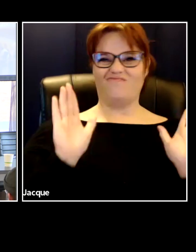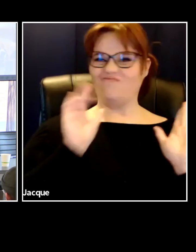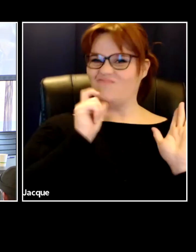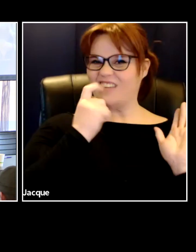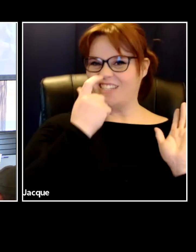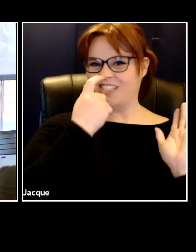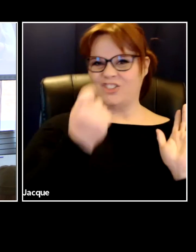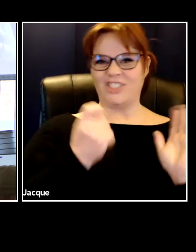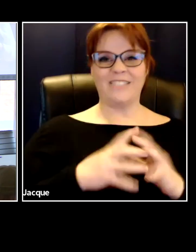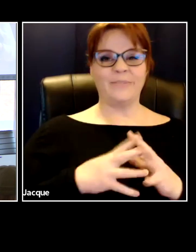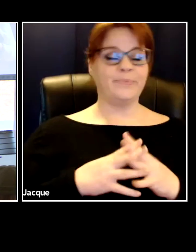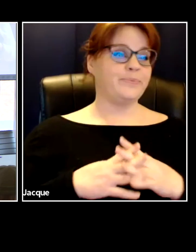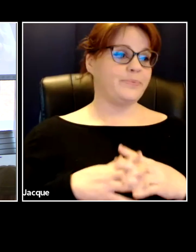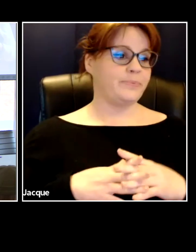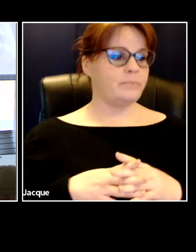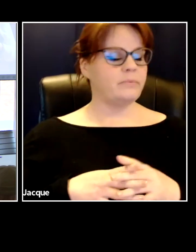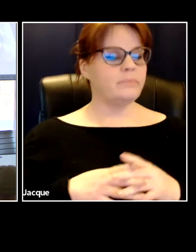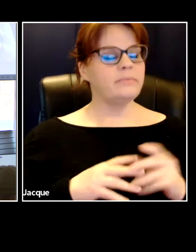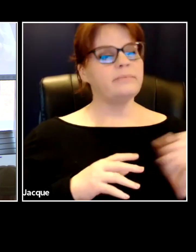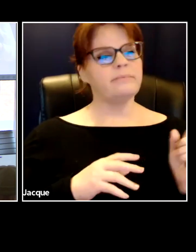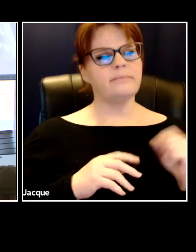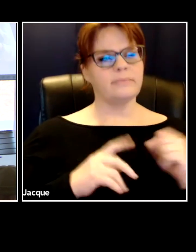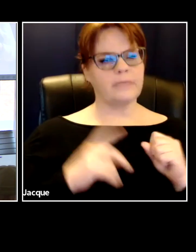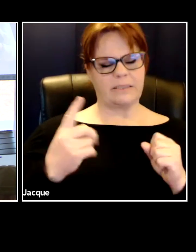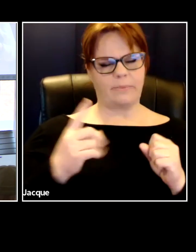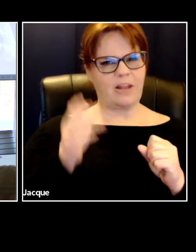No, that's been something I've heard a lot and it's interesting to me as I've gone out and sort